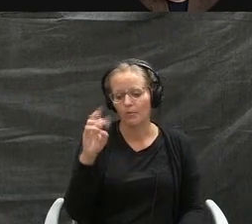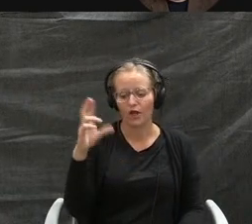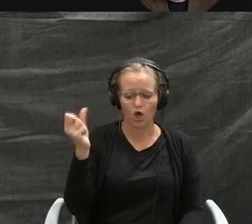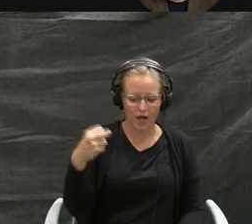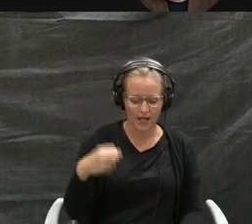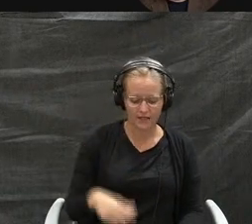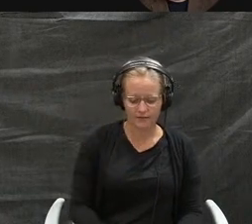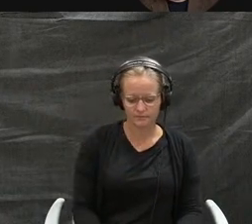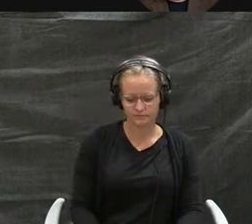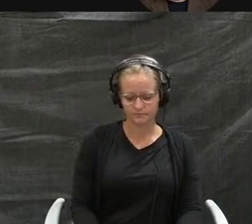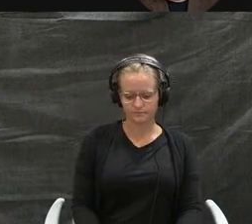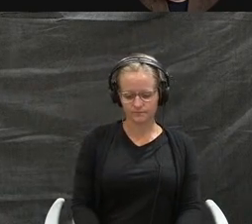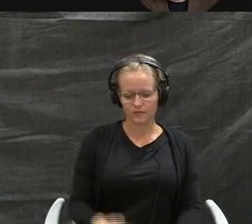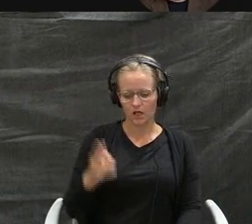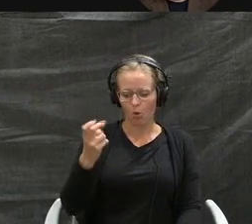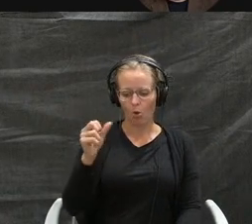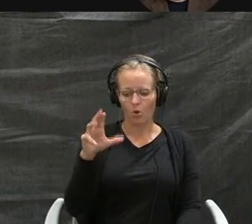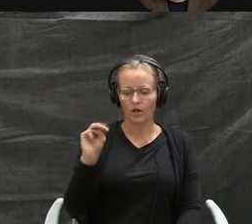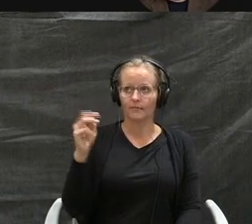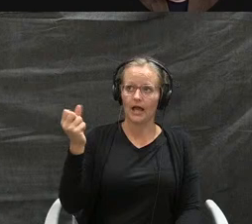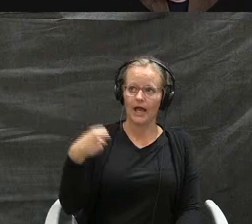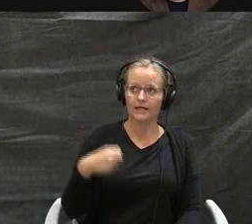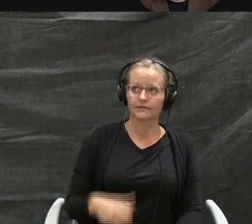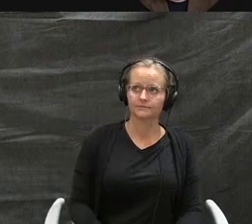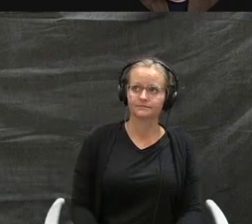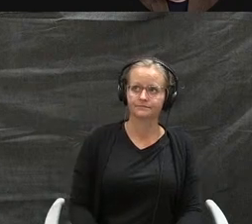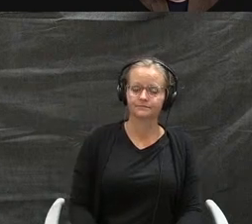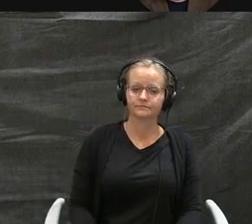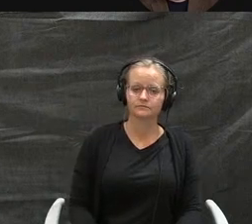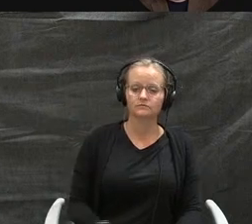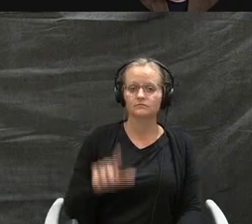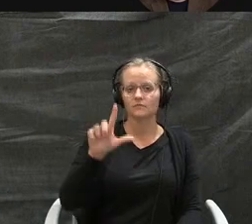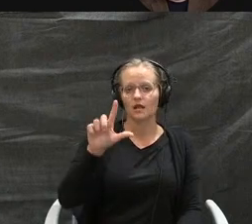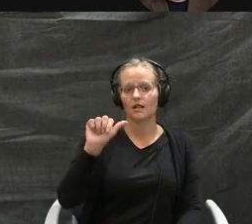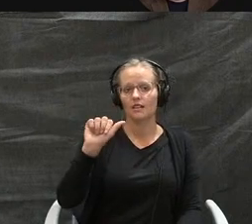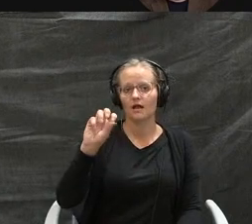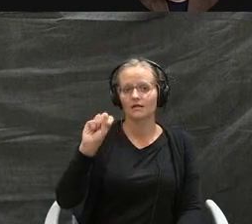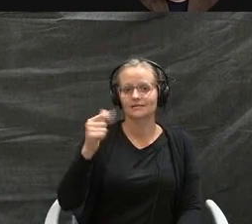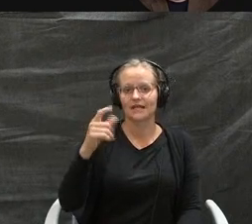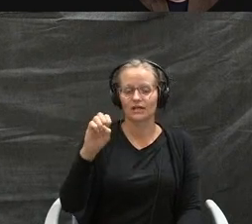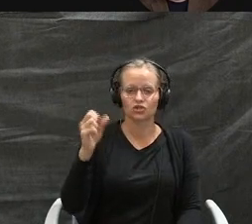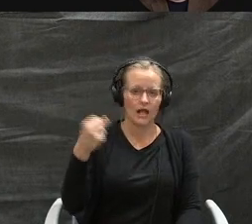Holcomb. I board member Lesage. Hi board member, Richie.